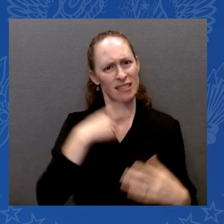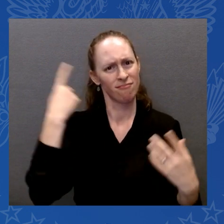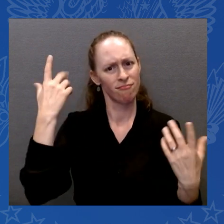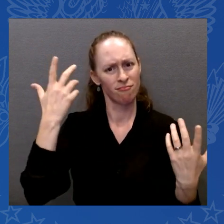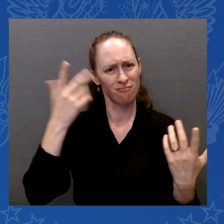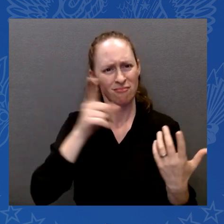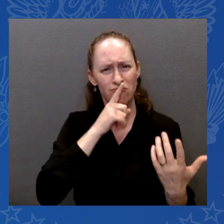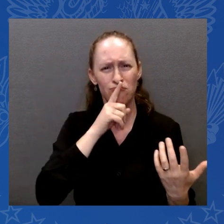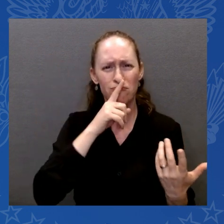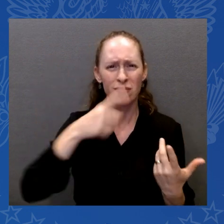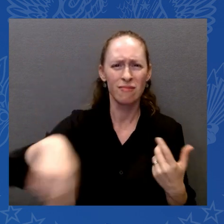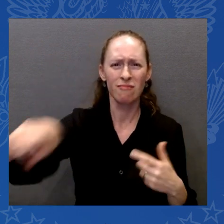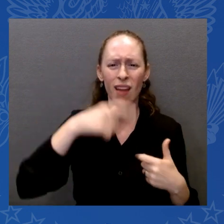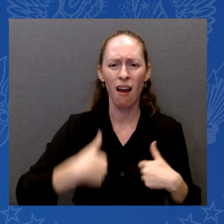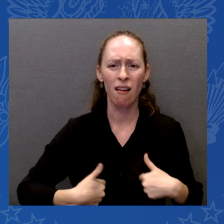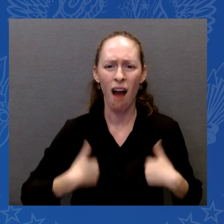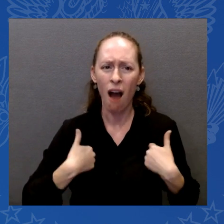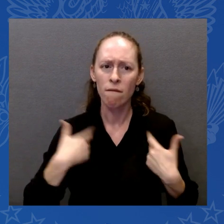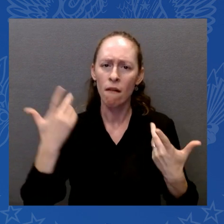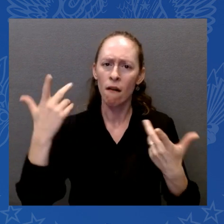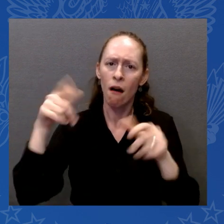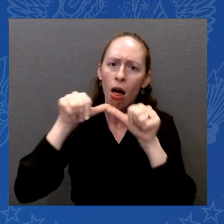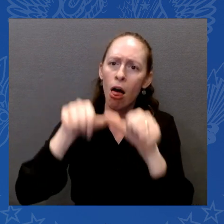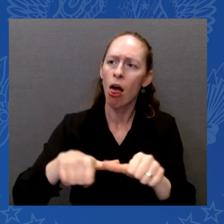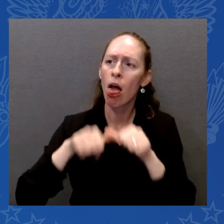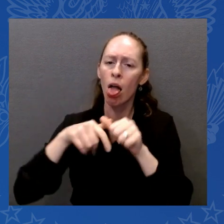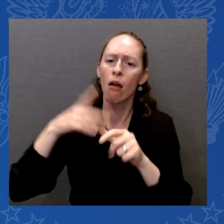to make their voices heard and take a stand